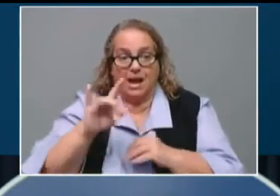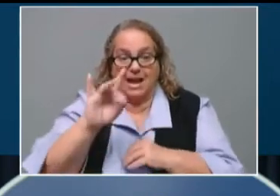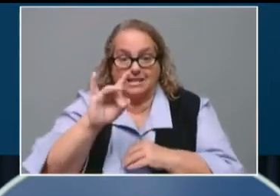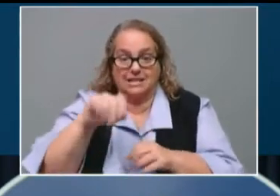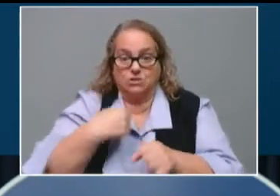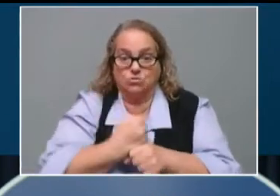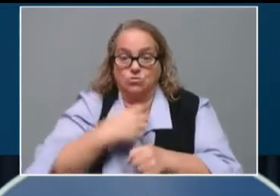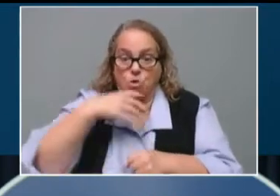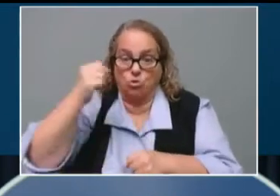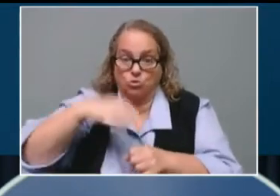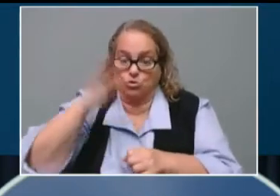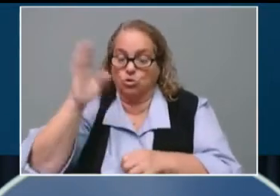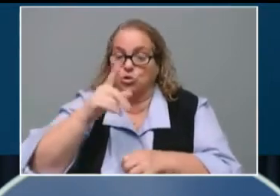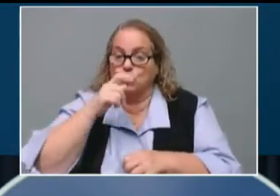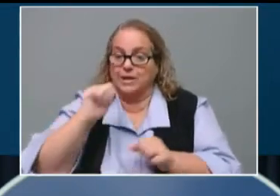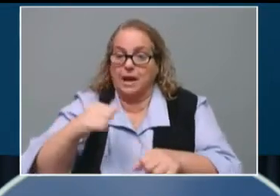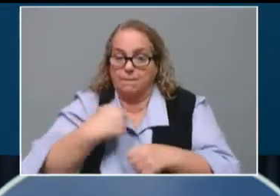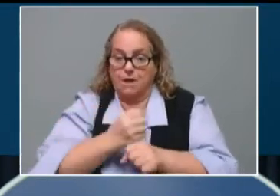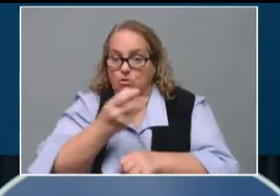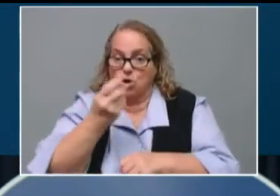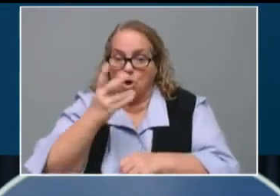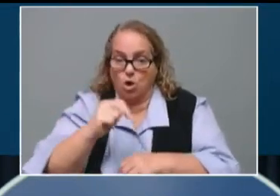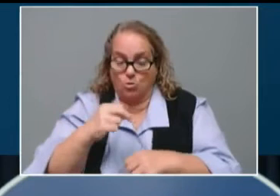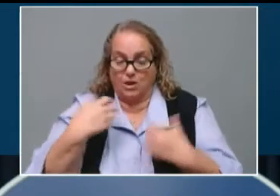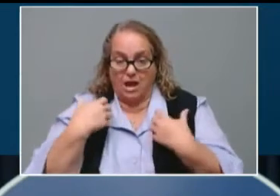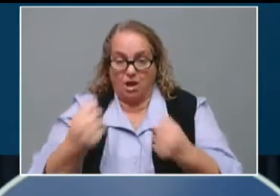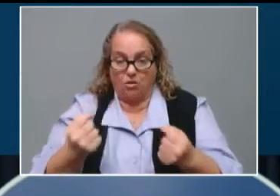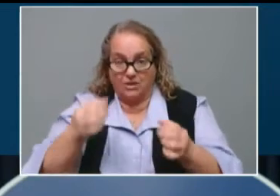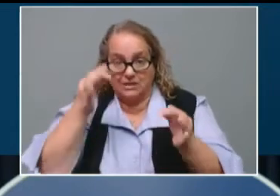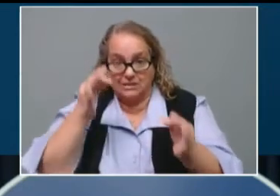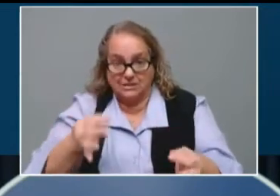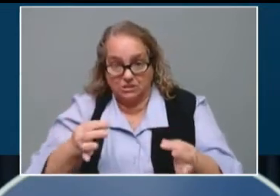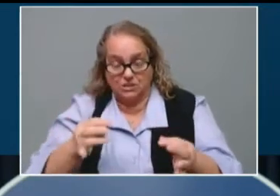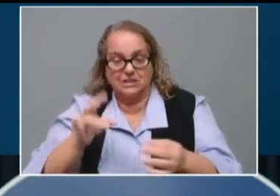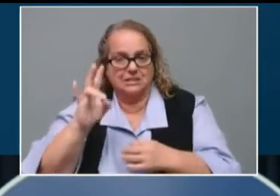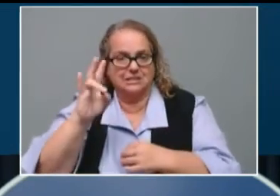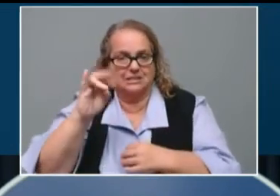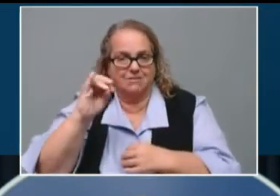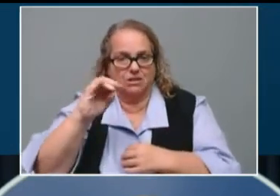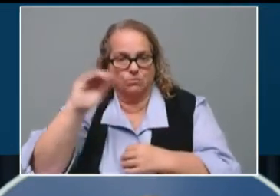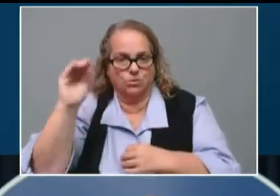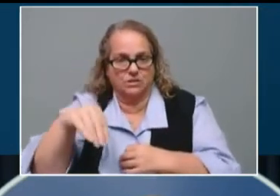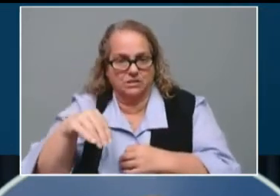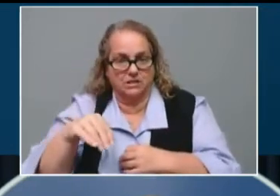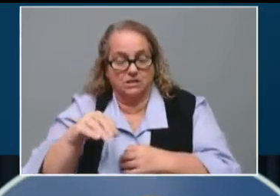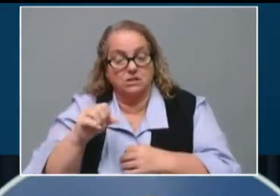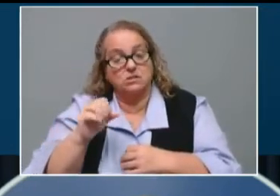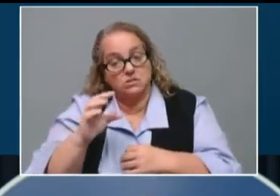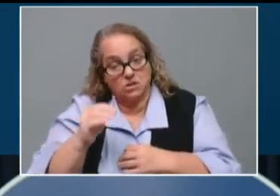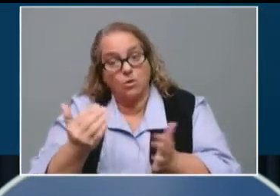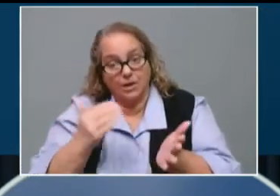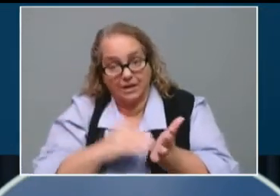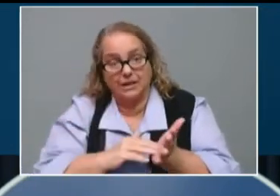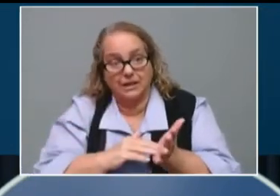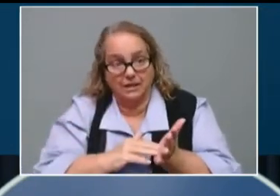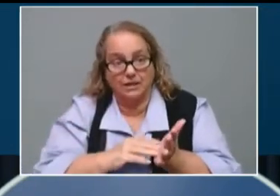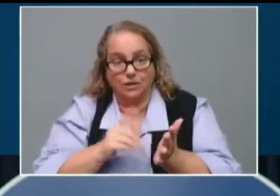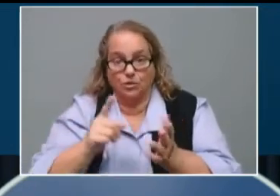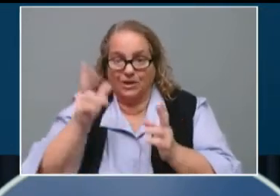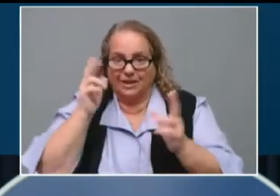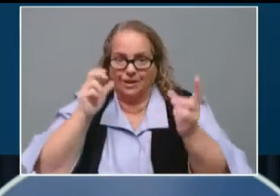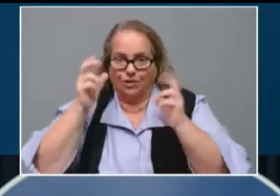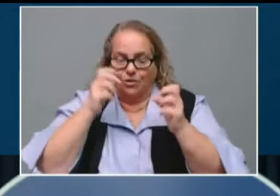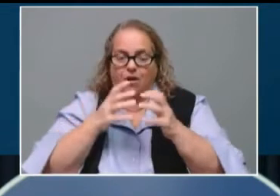health care decisions 70%. So again, You hear a lot about um, back and forth